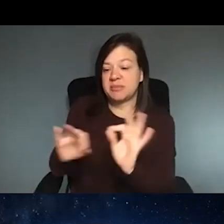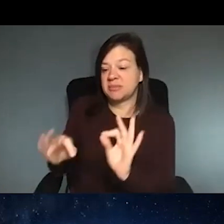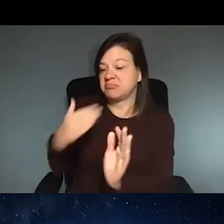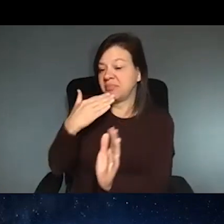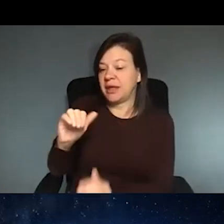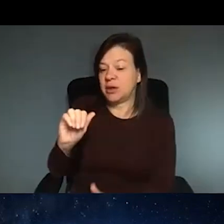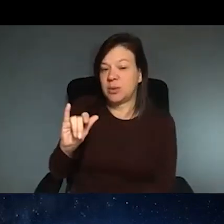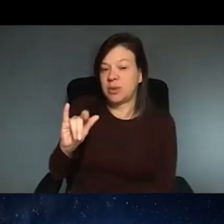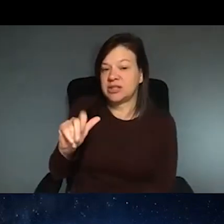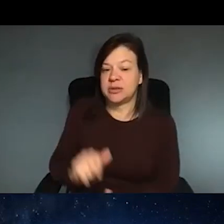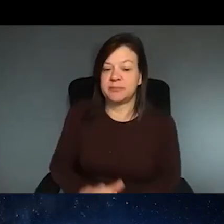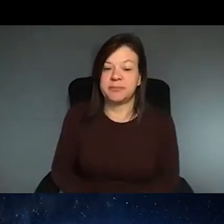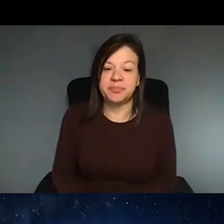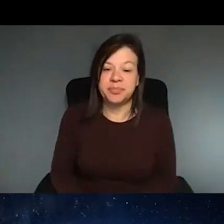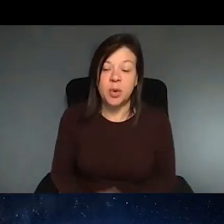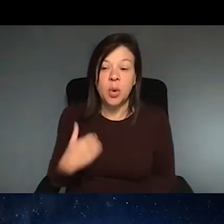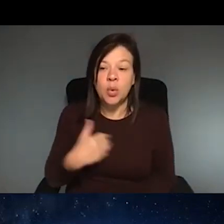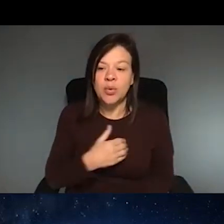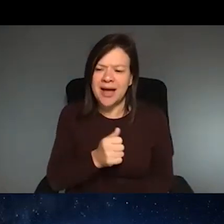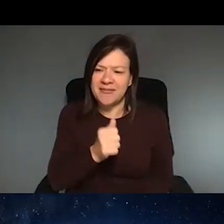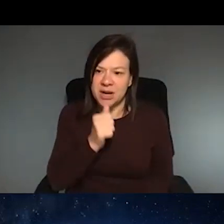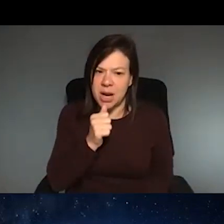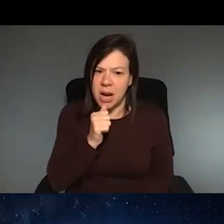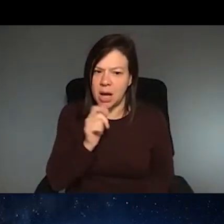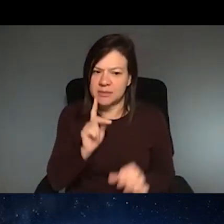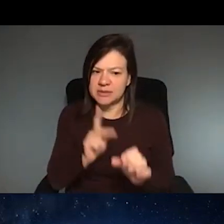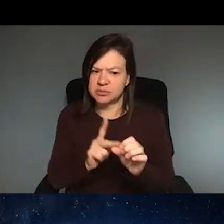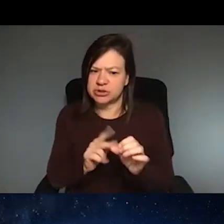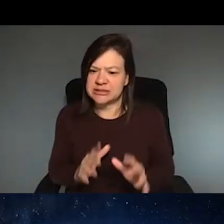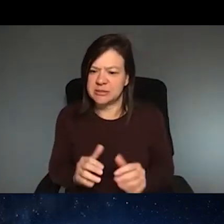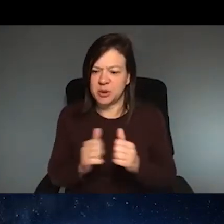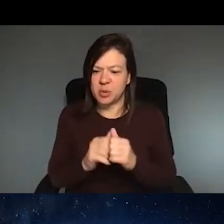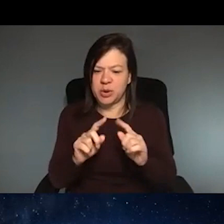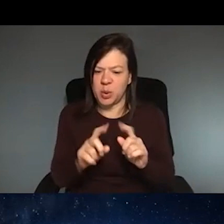ALSO ANONYMOUS ATTENDEE WITH A QUESTION.